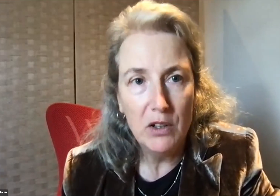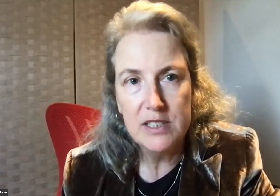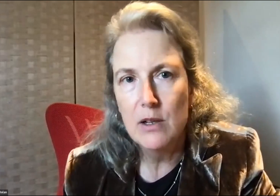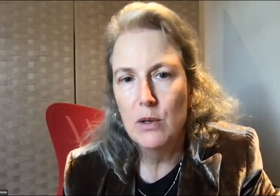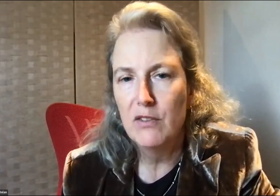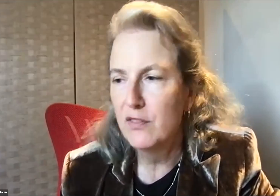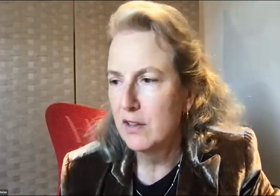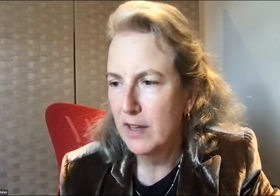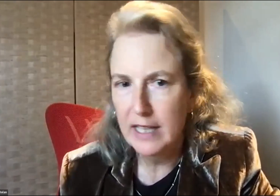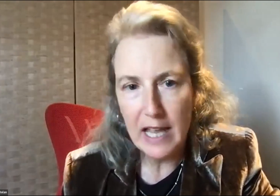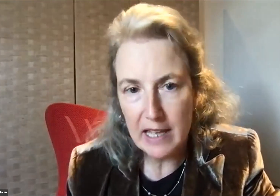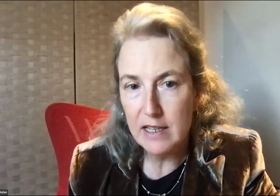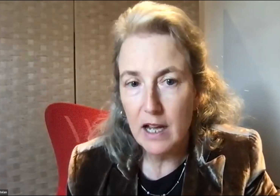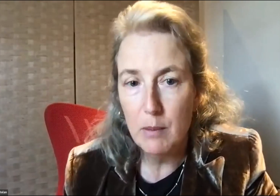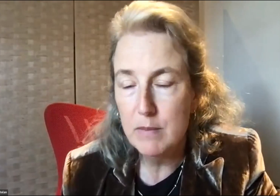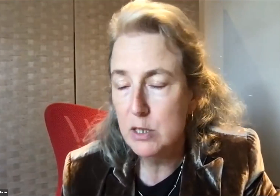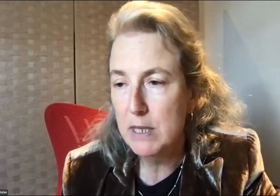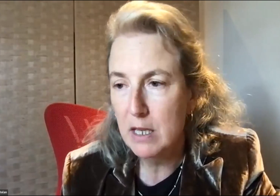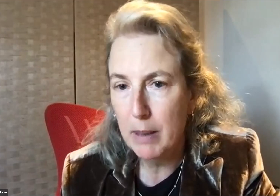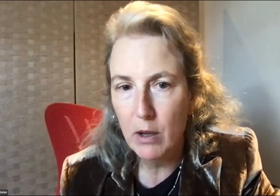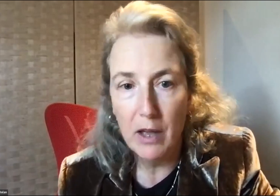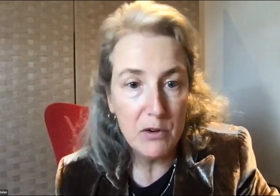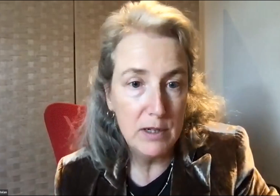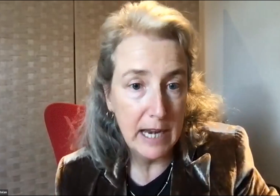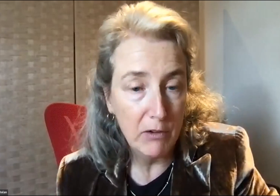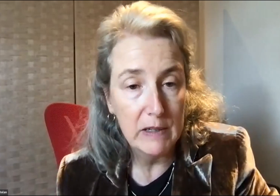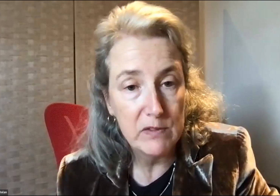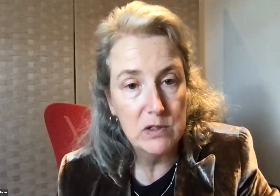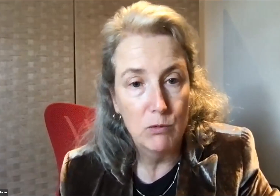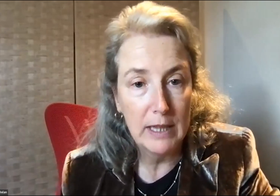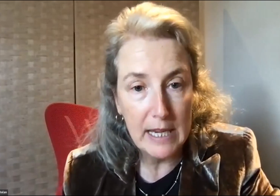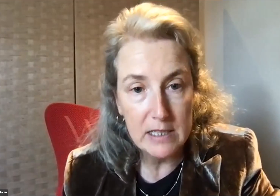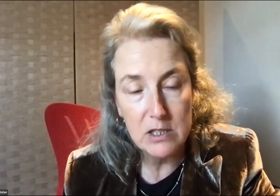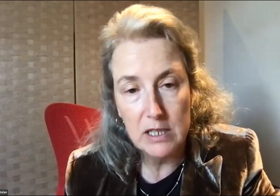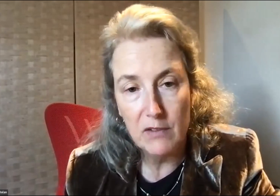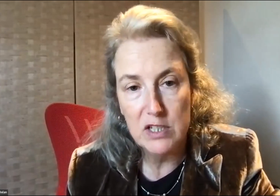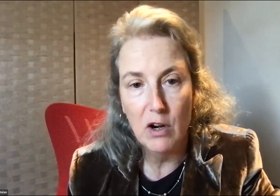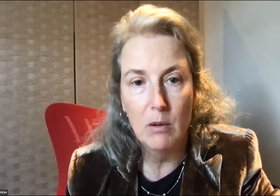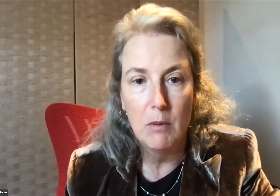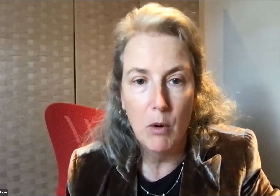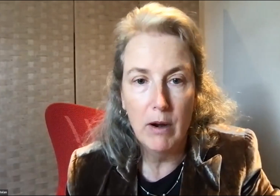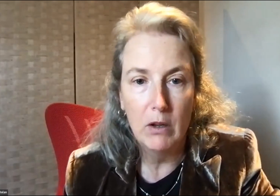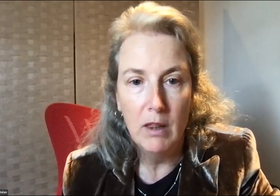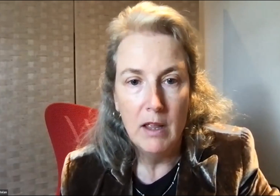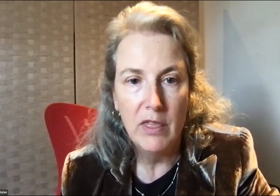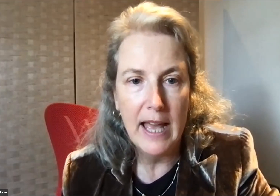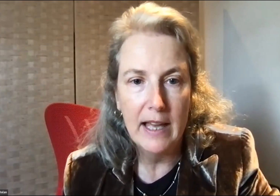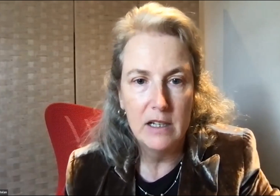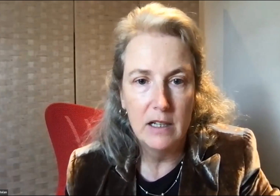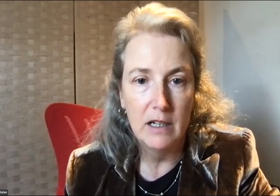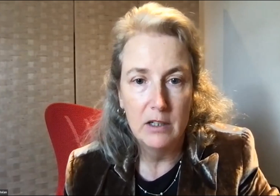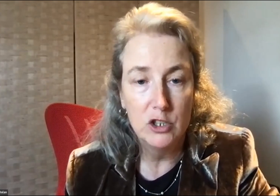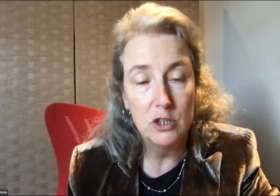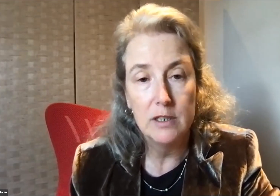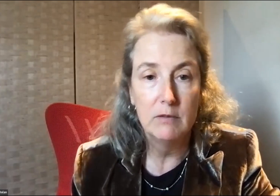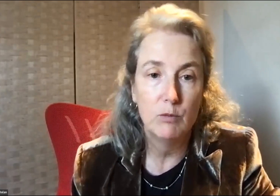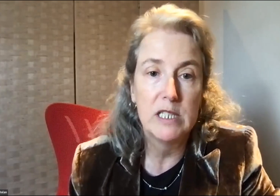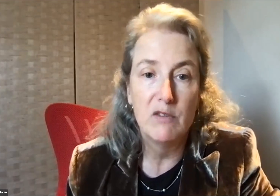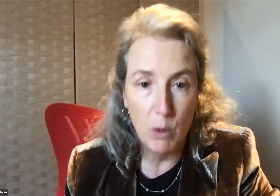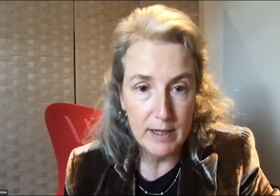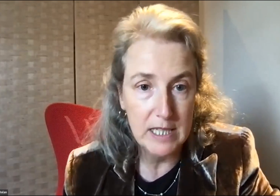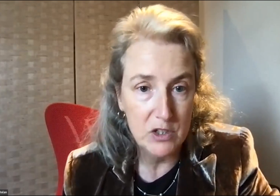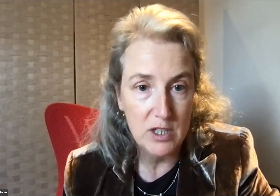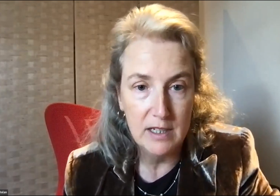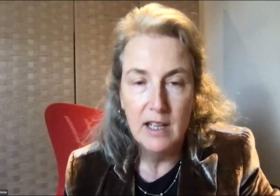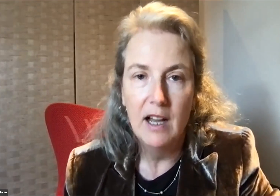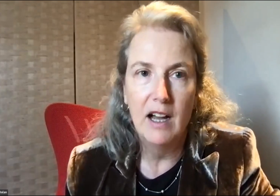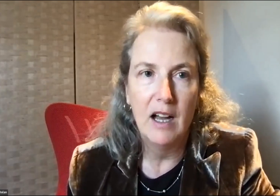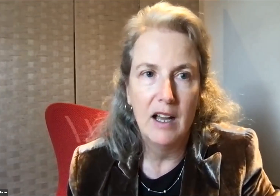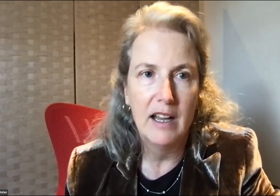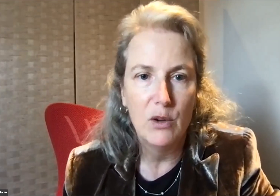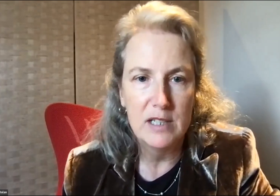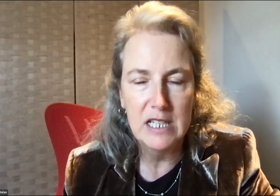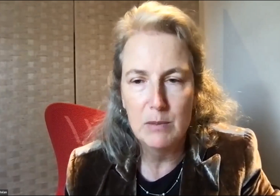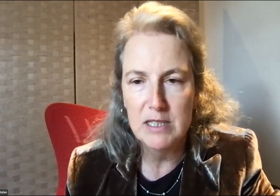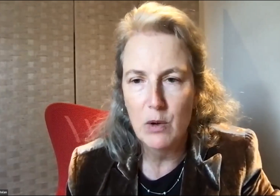But also if if I can speak about other narratives related to the Fdr Memorial that should receive more attention.